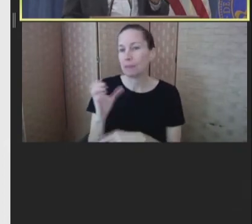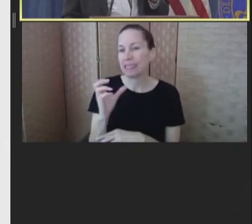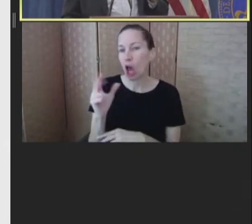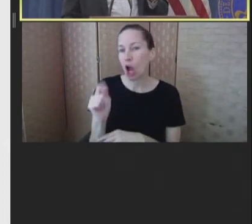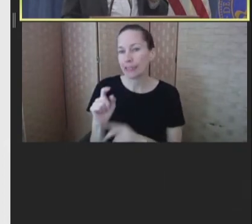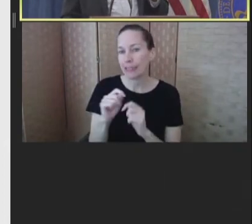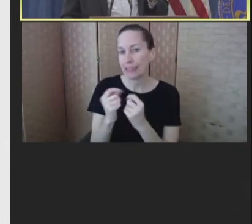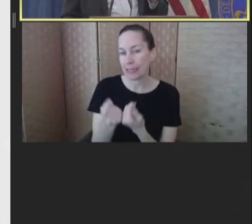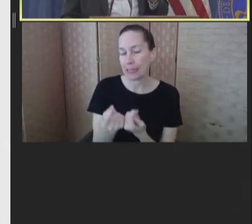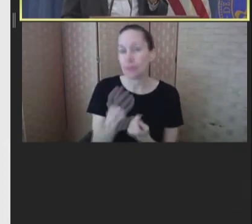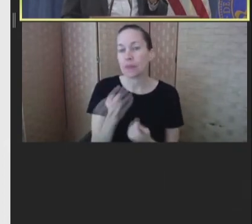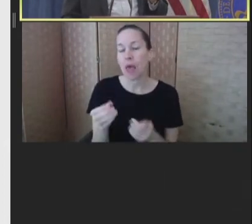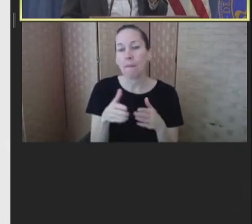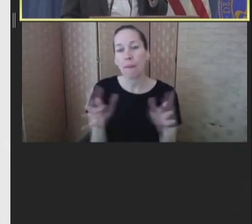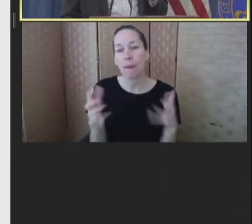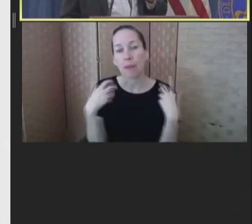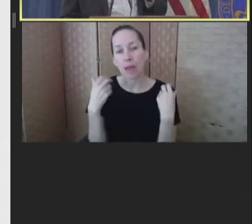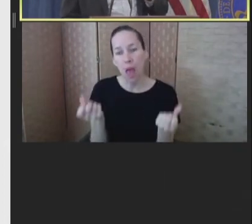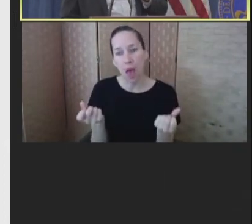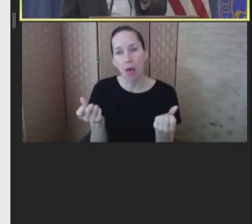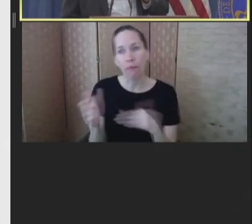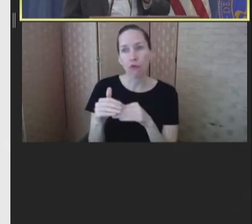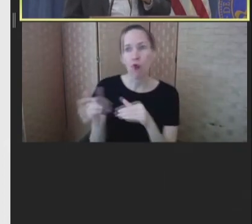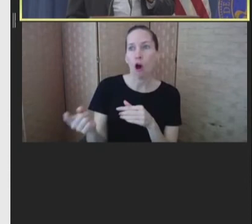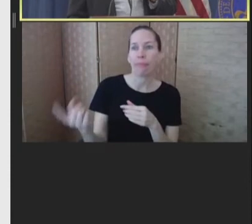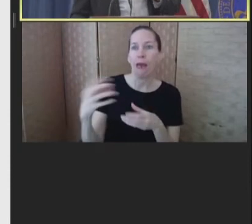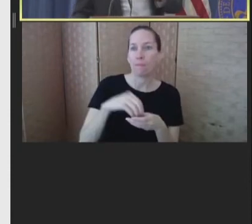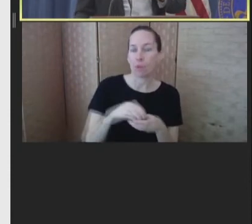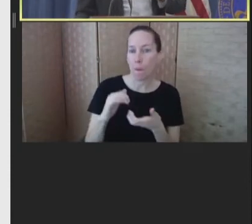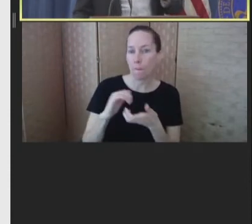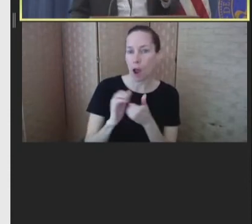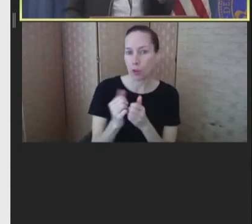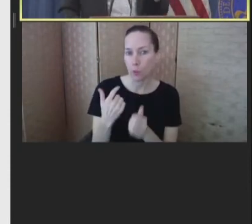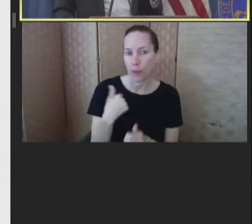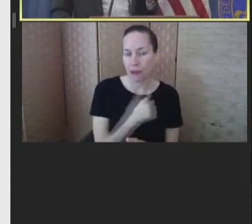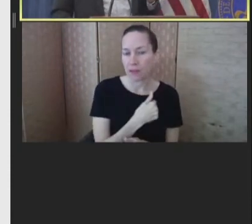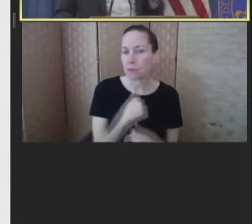to partner. And we advanced COVID-19 vaccine equity together with three strategies,